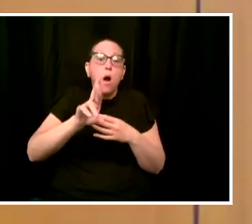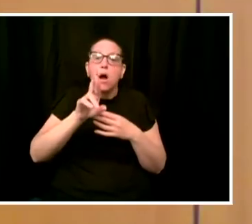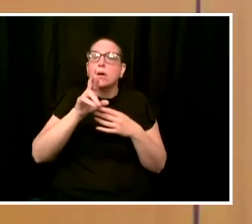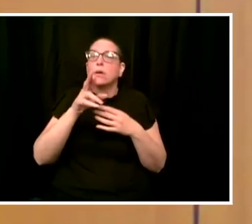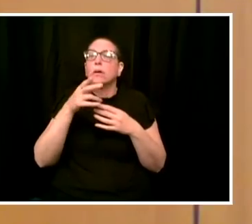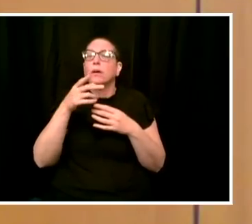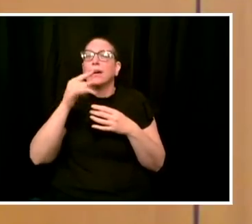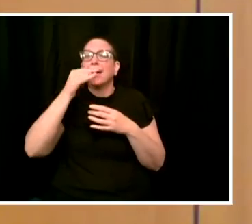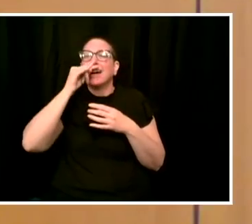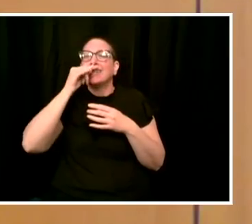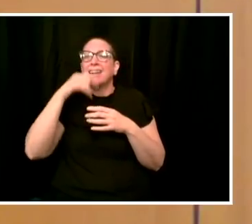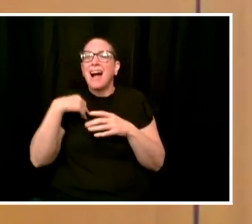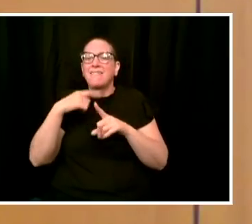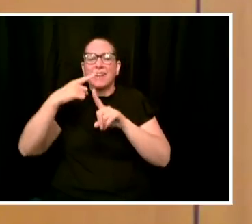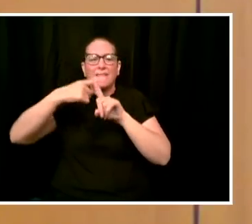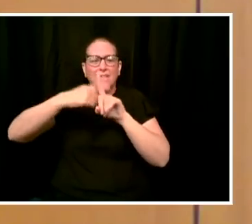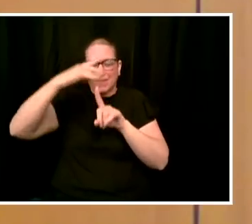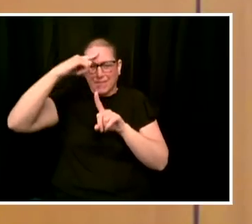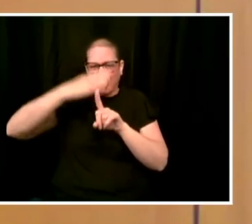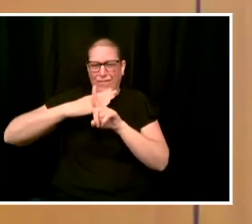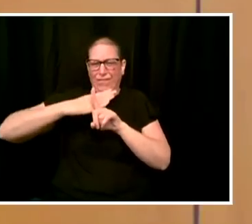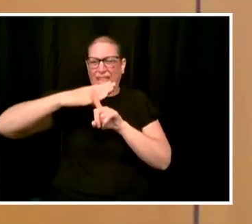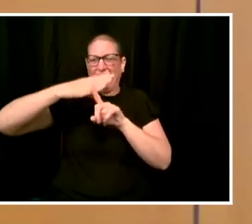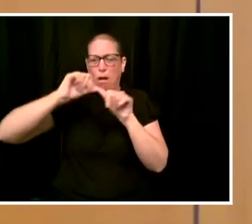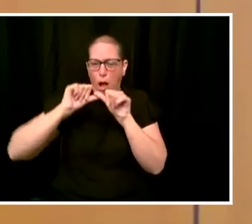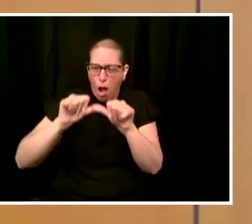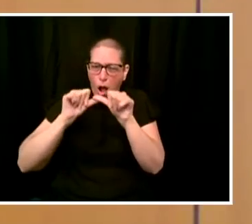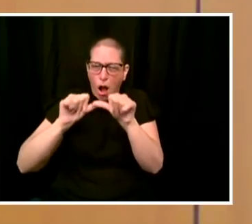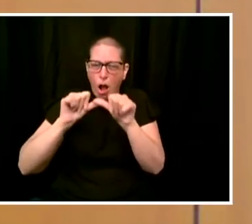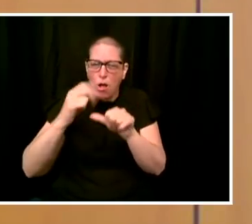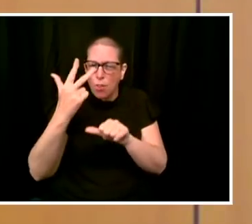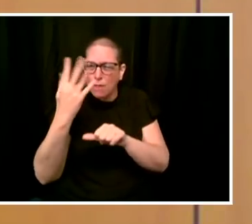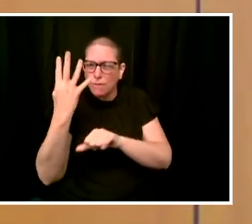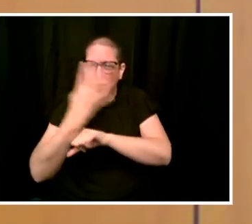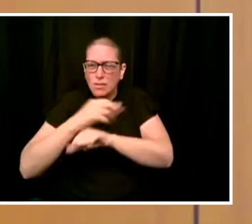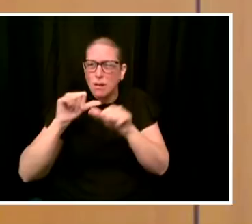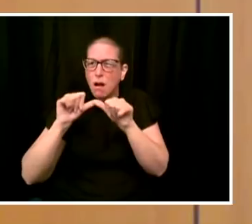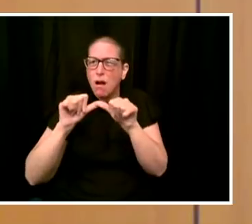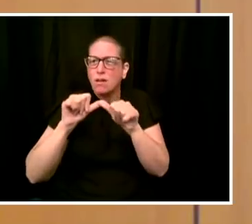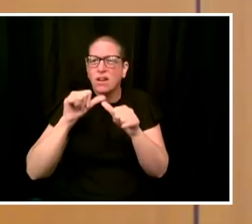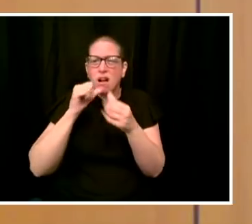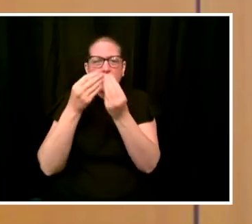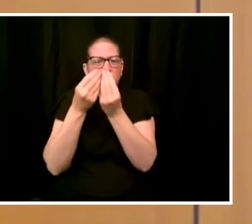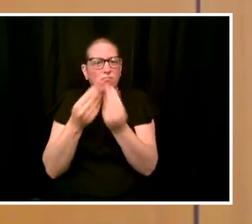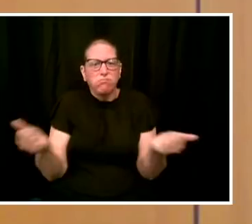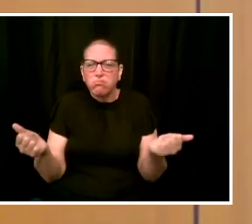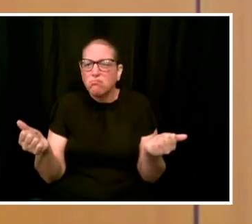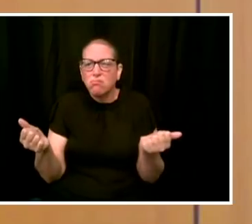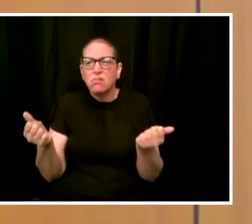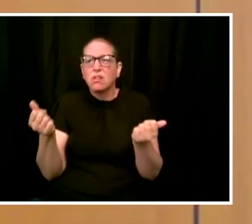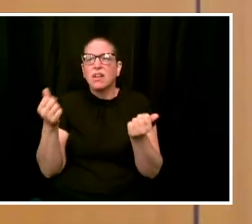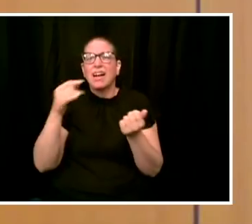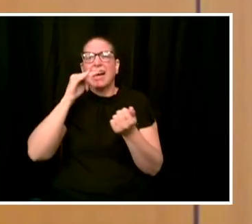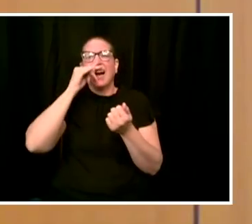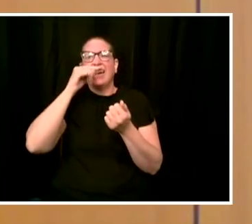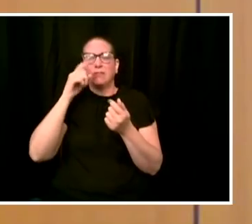WHEN ,YOU KNOW, YOUR CHILD HAS A FEVER THAT DOESN'T SEEM TO BE GOING AWAY,